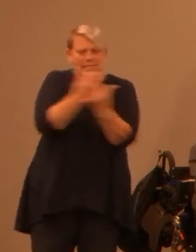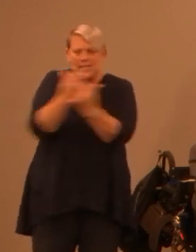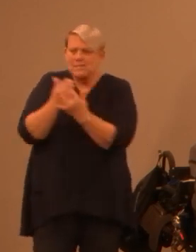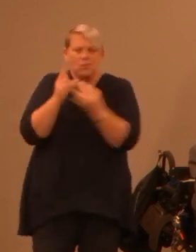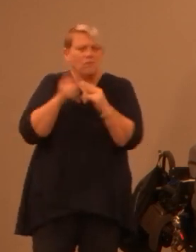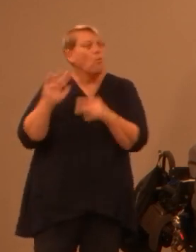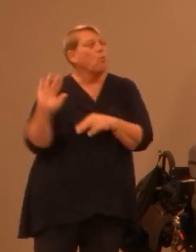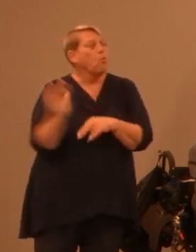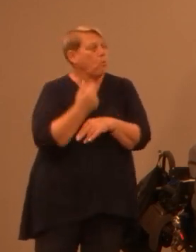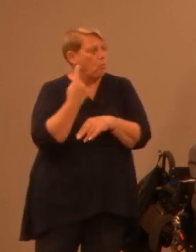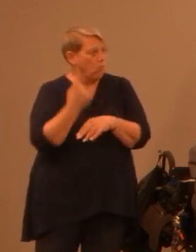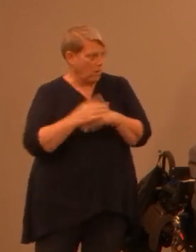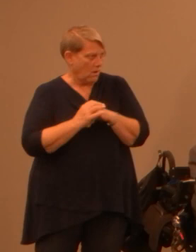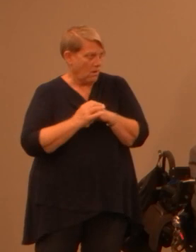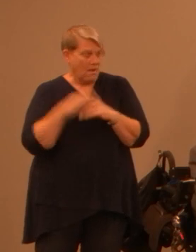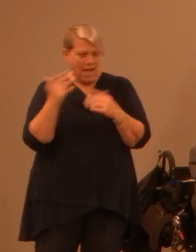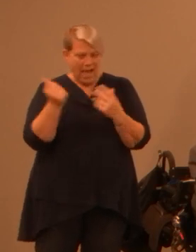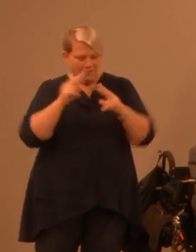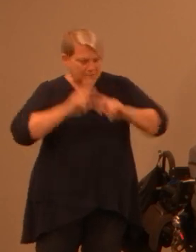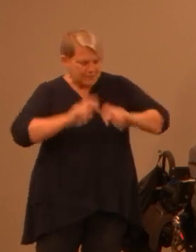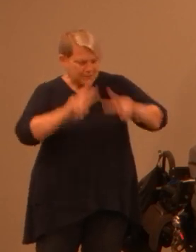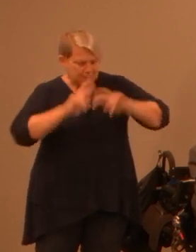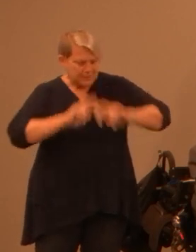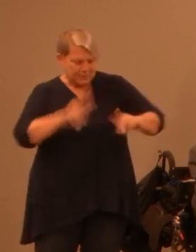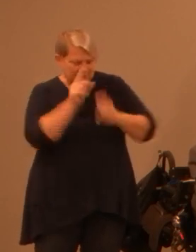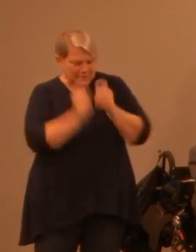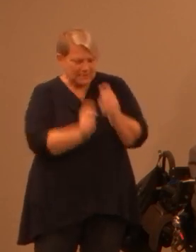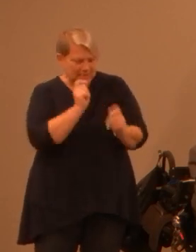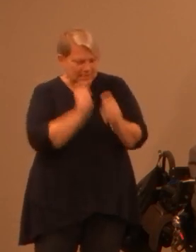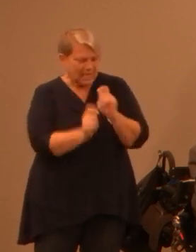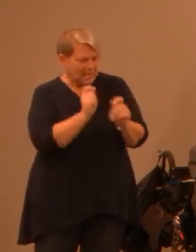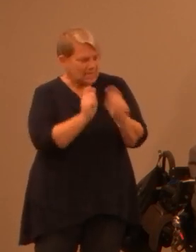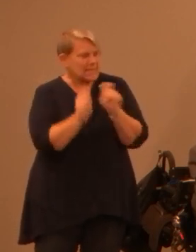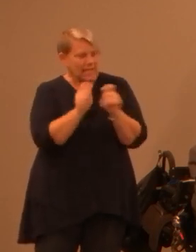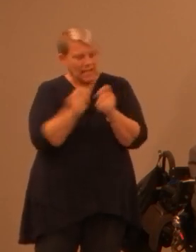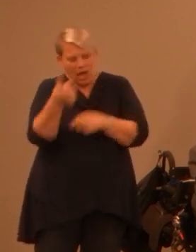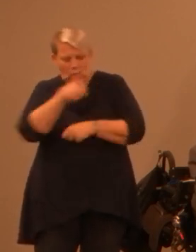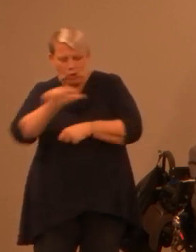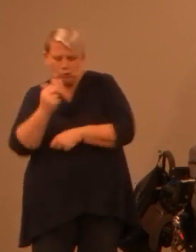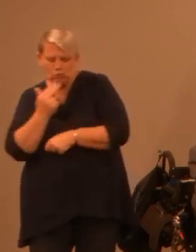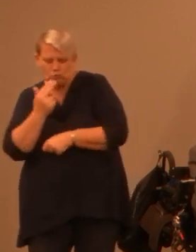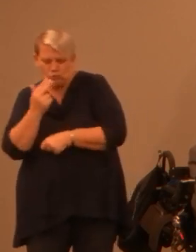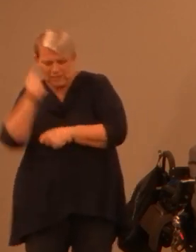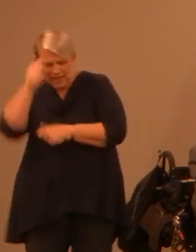We have extensive testing and usability experts in right from the start,